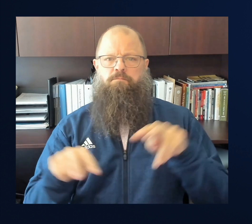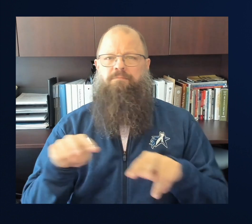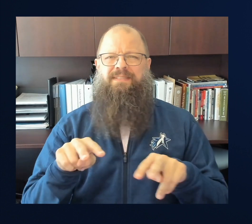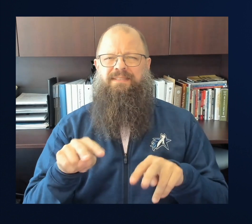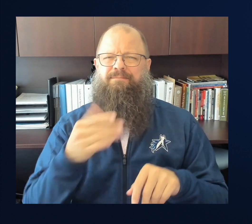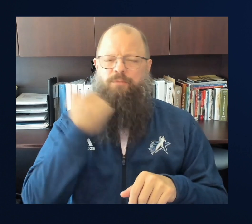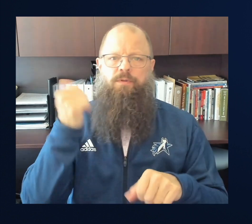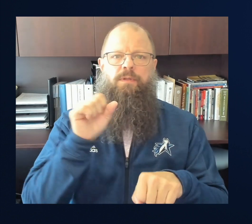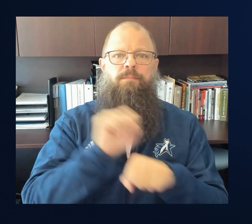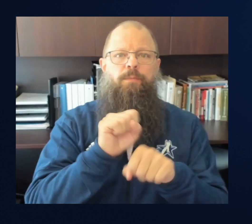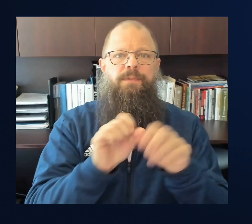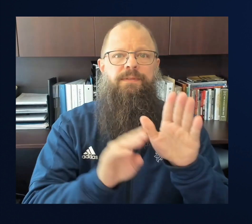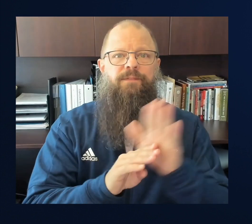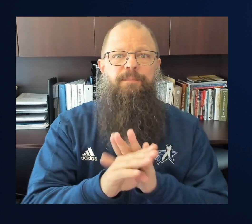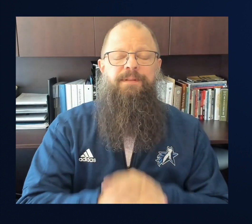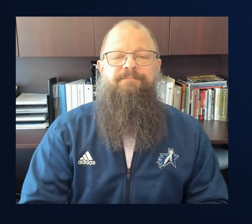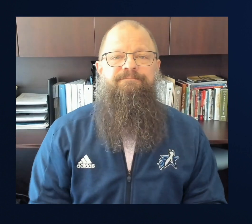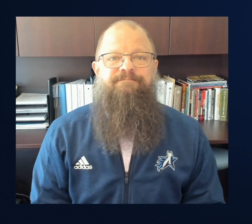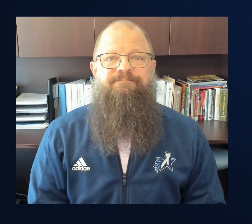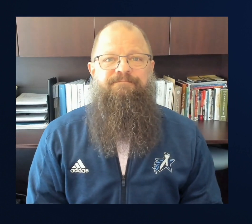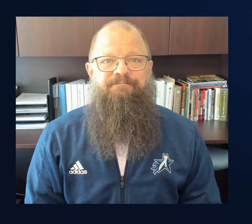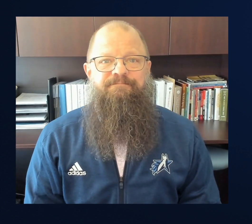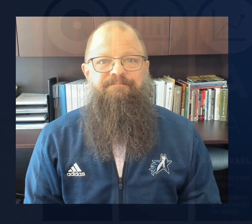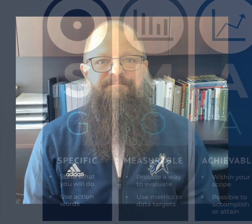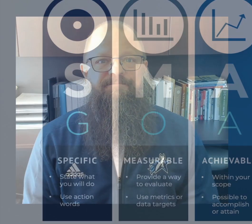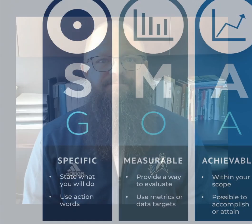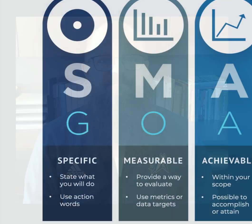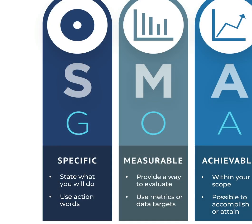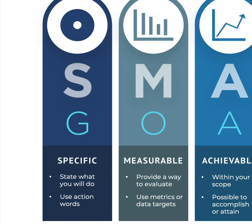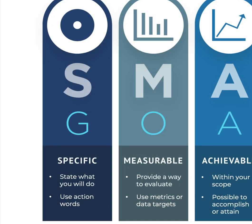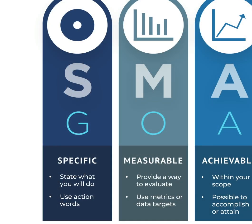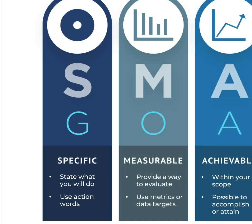as an opportunity for employment development rather than performance